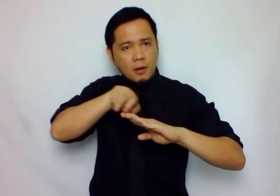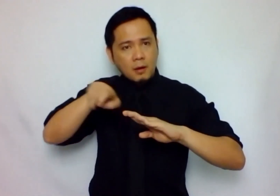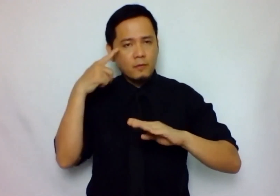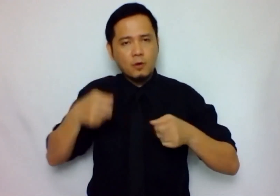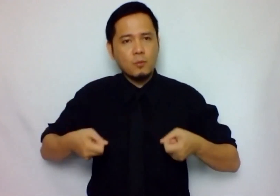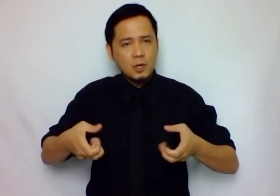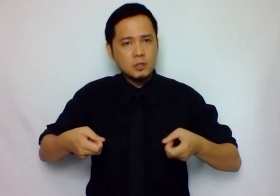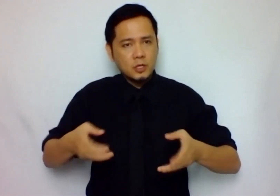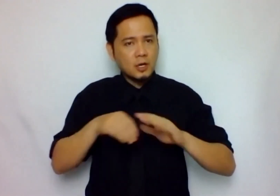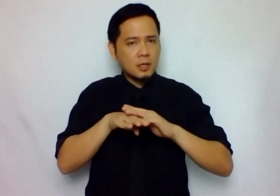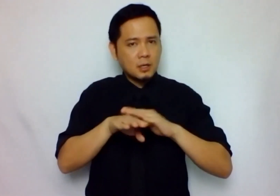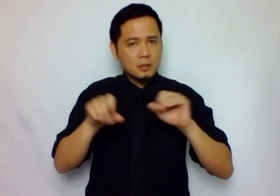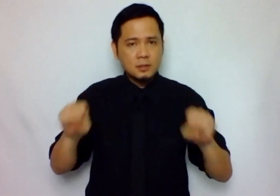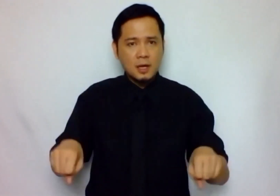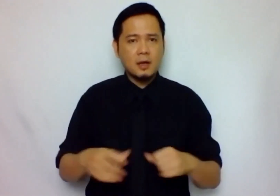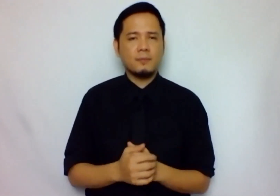Next question, Cami